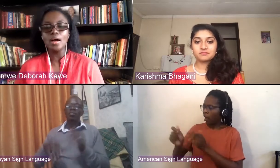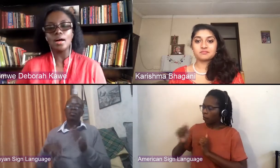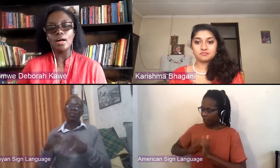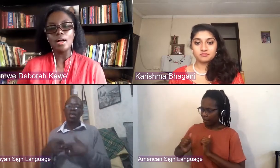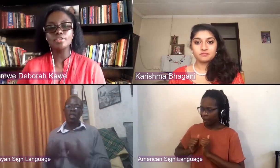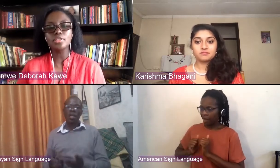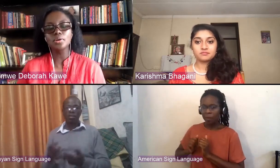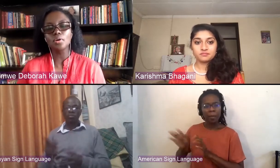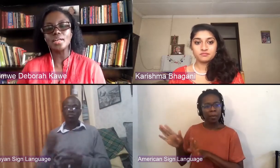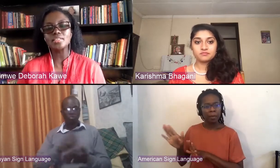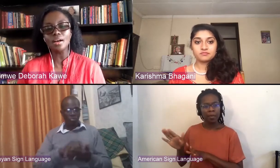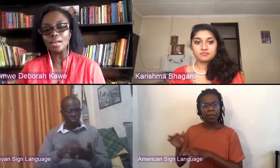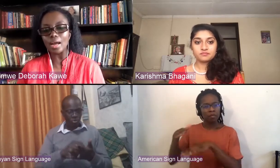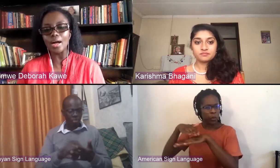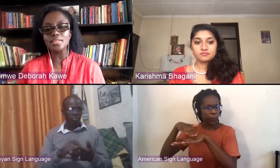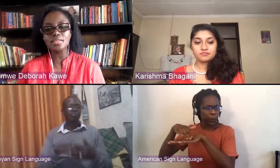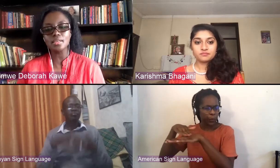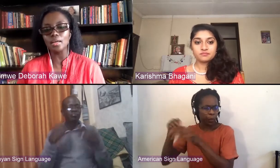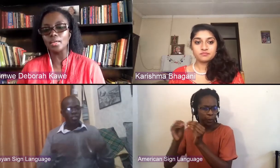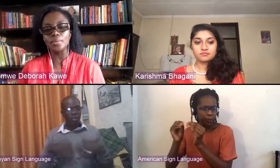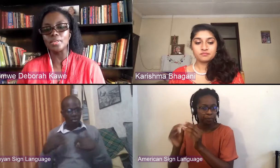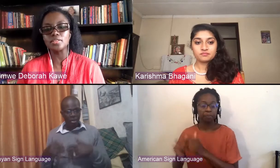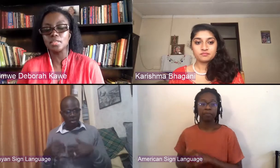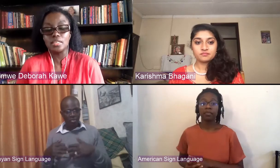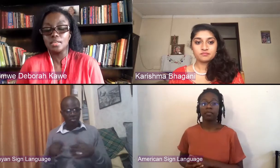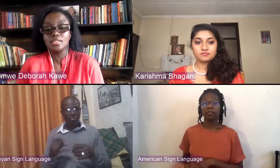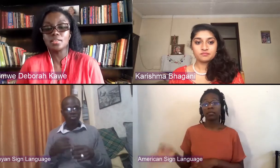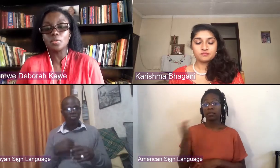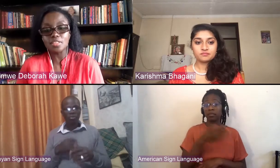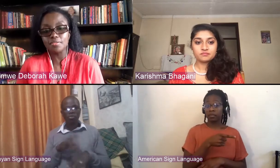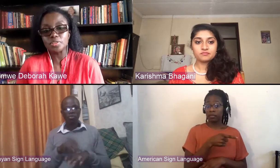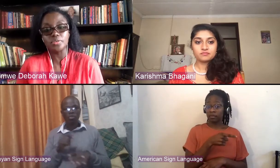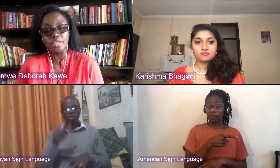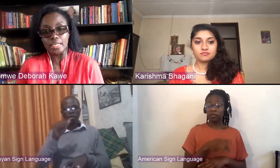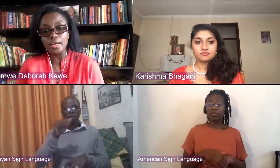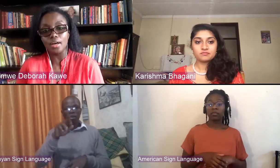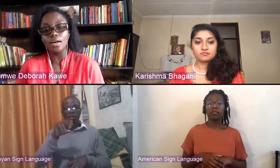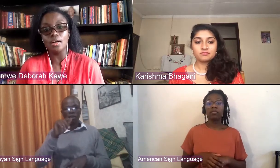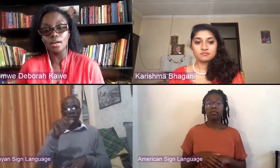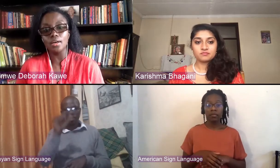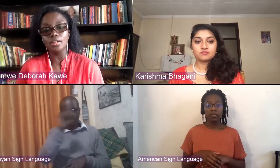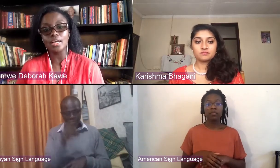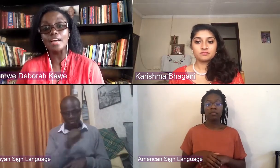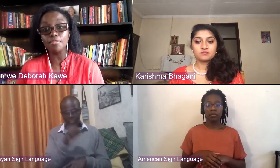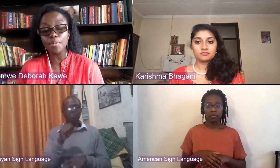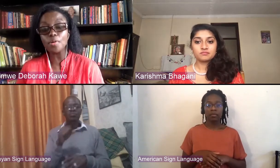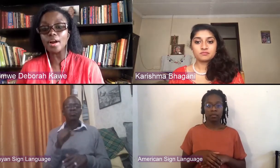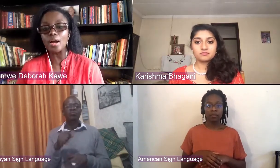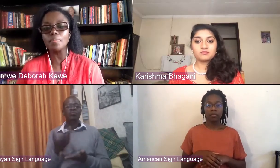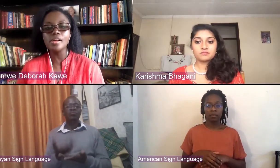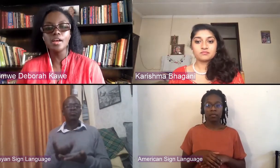And so at Cal Arts, it was, it is a conservatory kind of program.